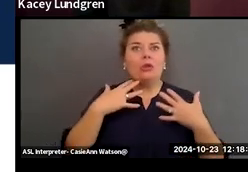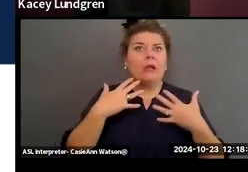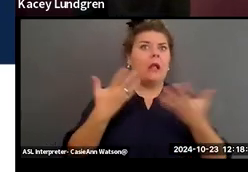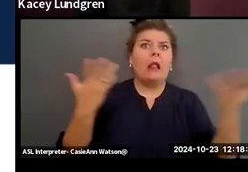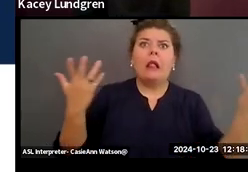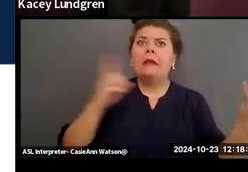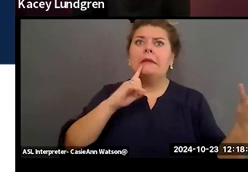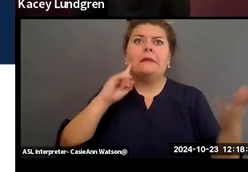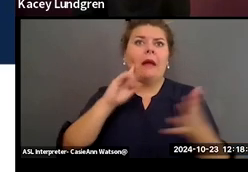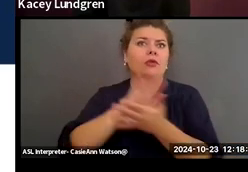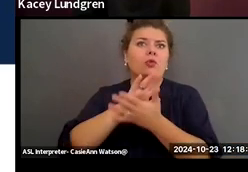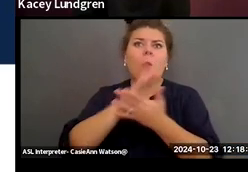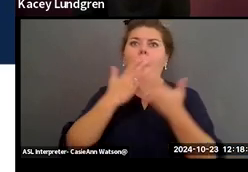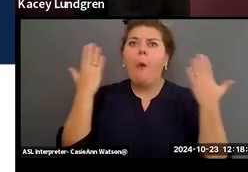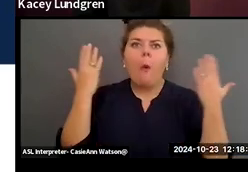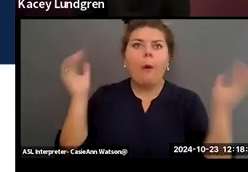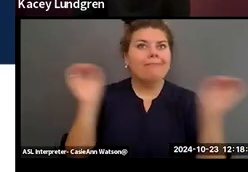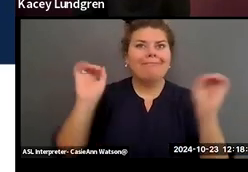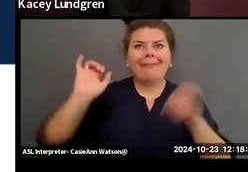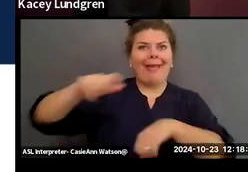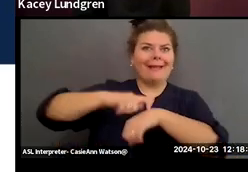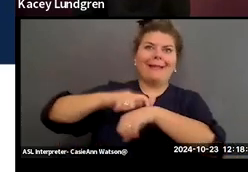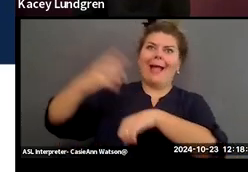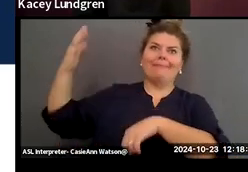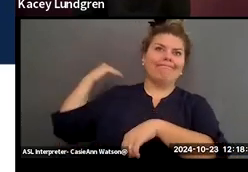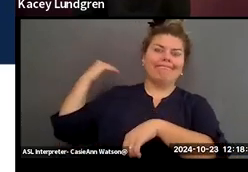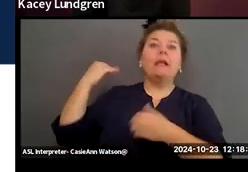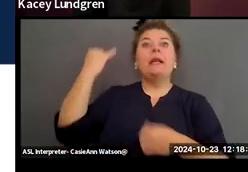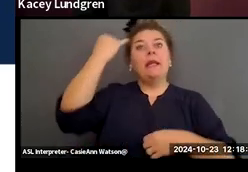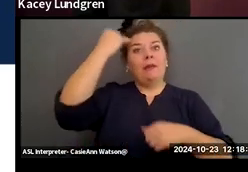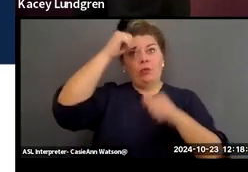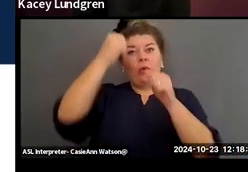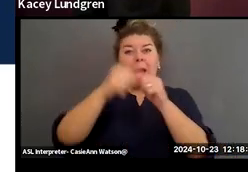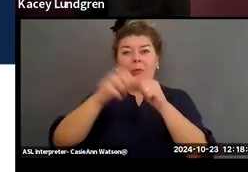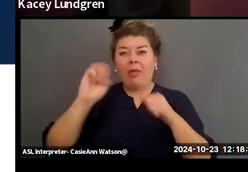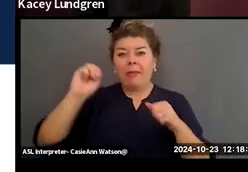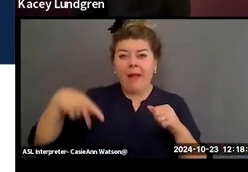existed in America at that time. And if you remember the map on the previous slide,